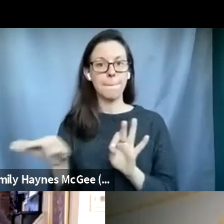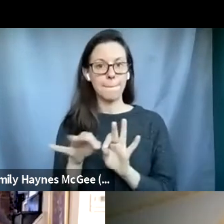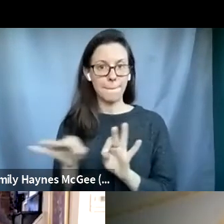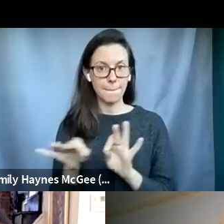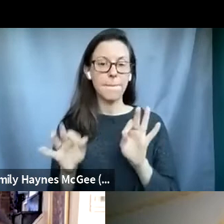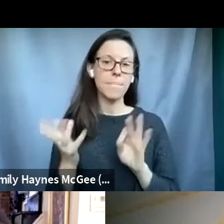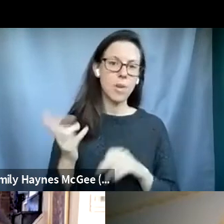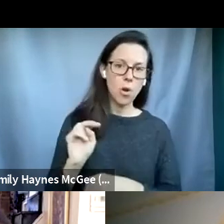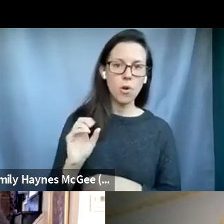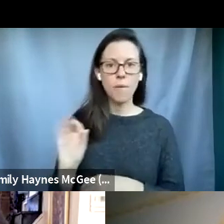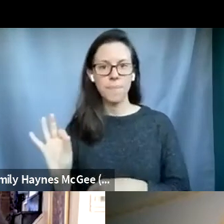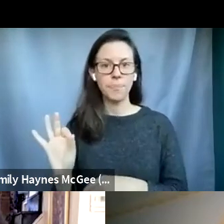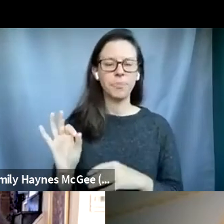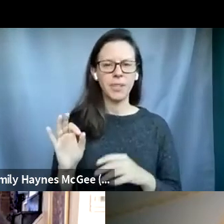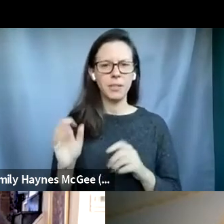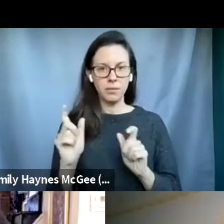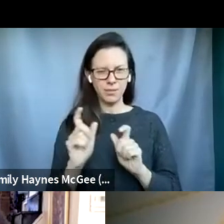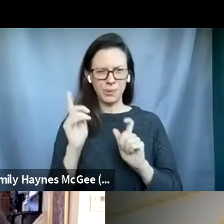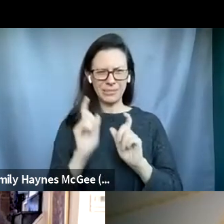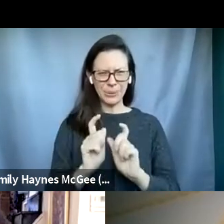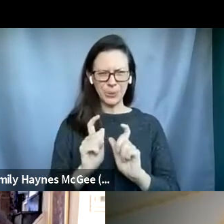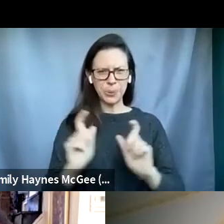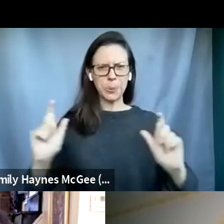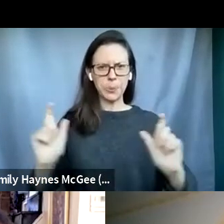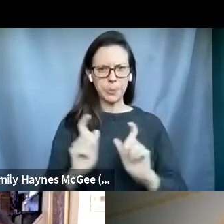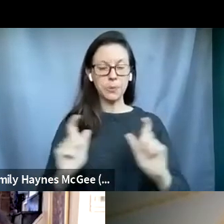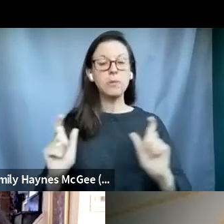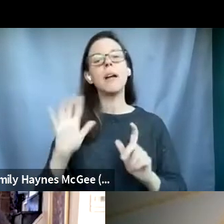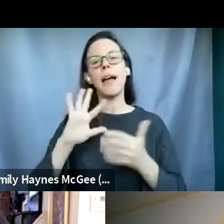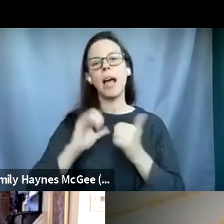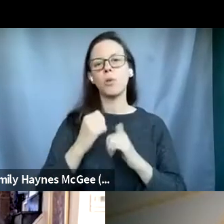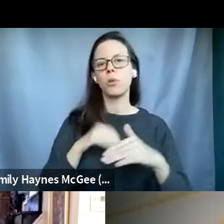You can close change the size of your subtitles in your Zoom settings.